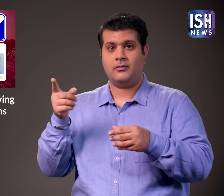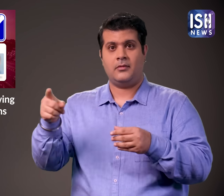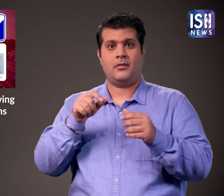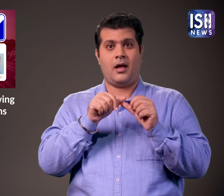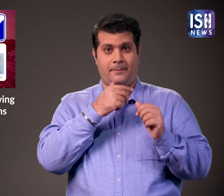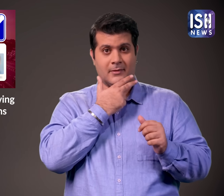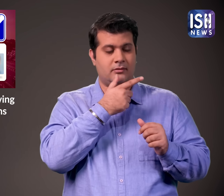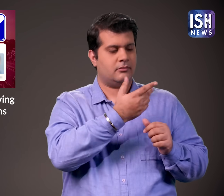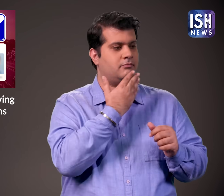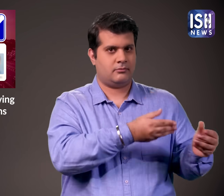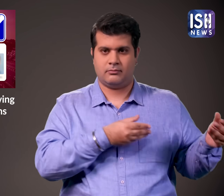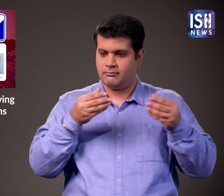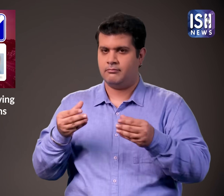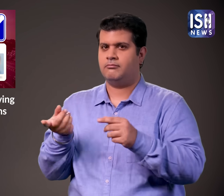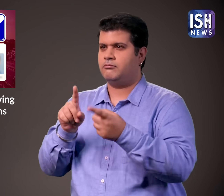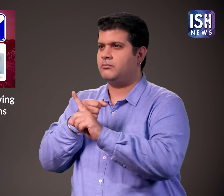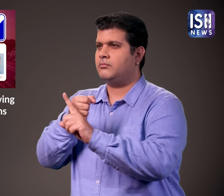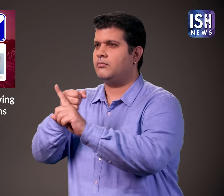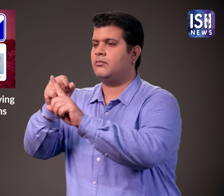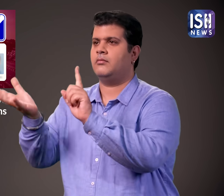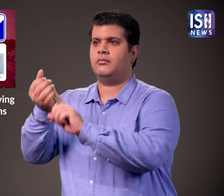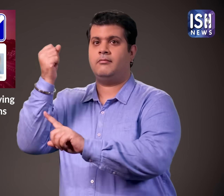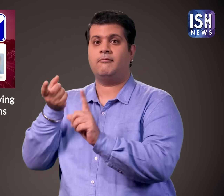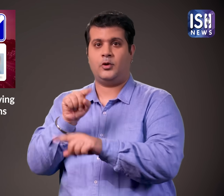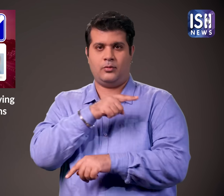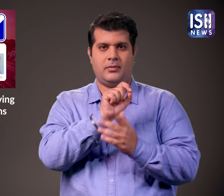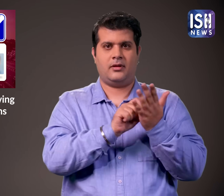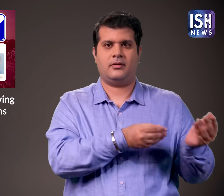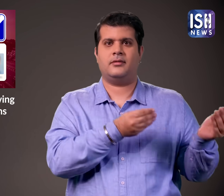These helped Aman in the case. Hence, he gave an appreciation certificate.